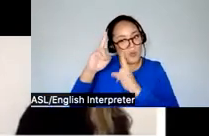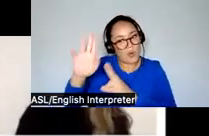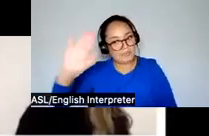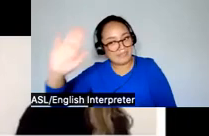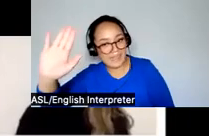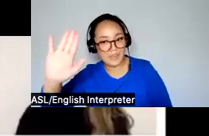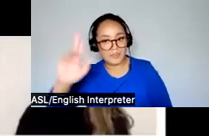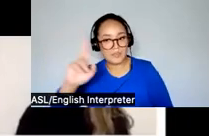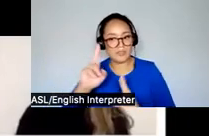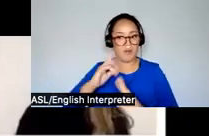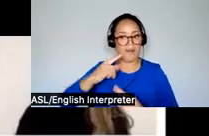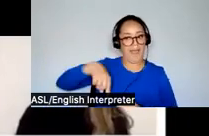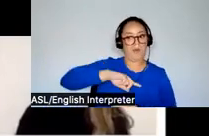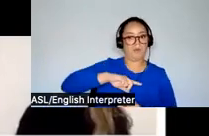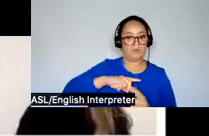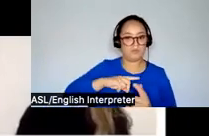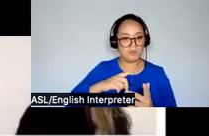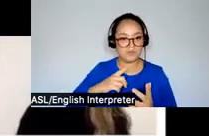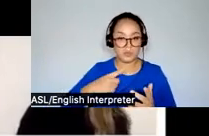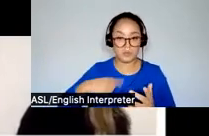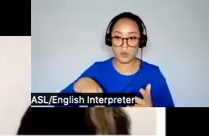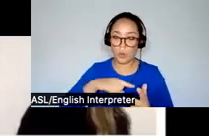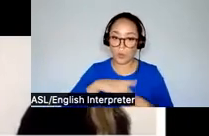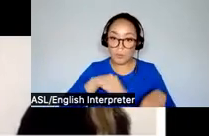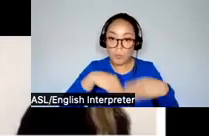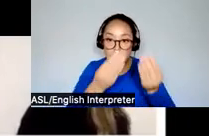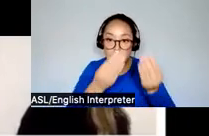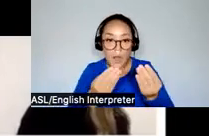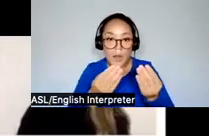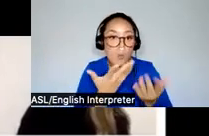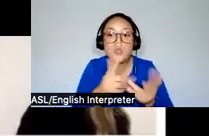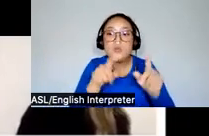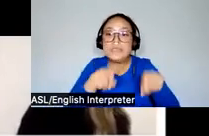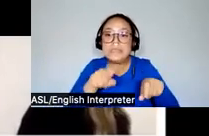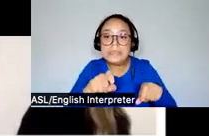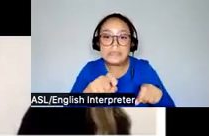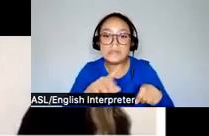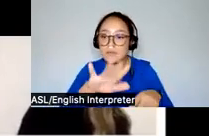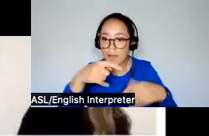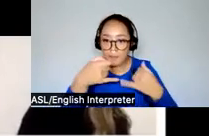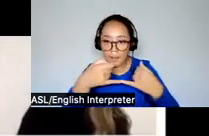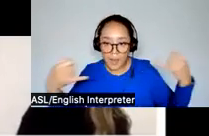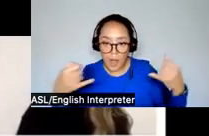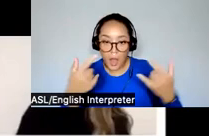And that means that we provide an overview of the component and the timeline, and how long it takes.